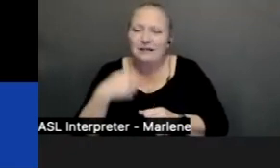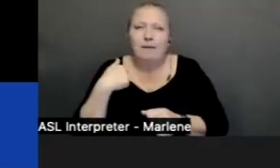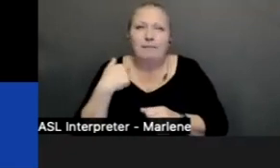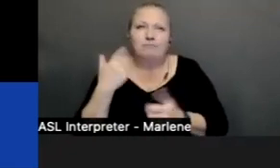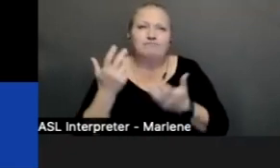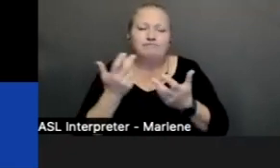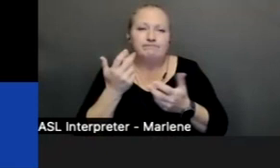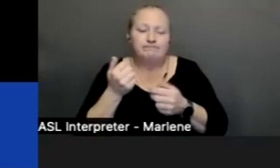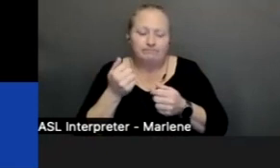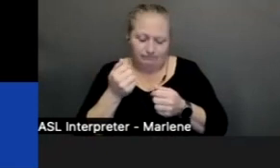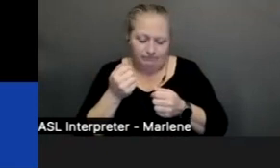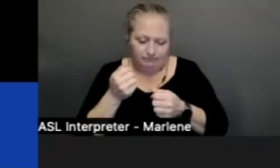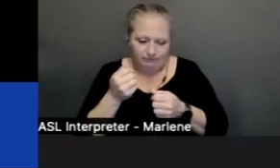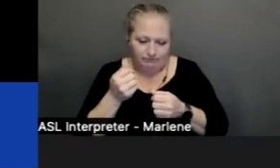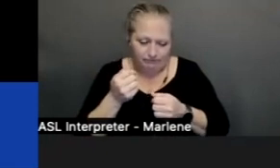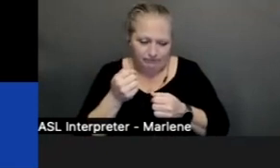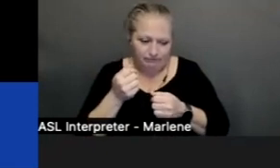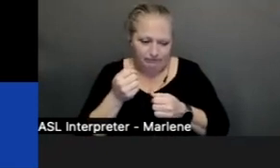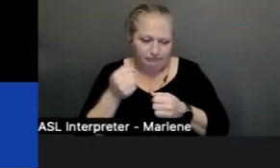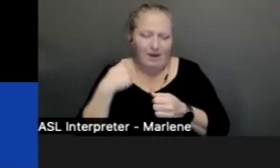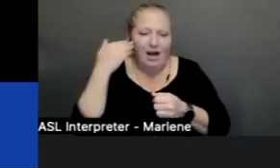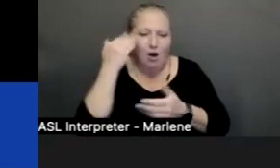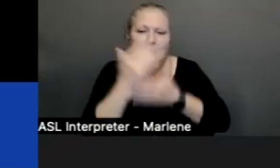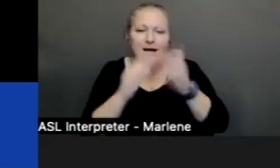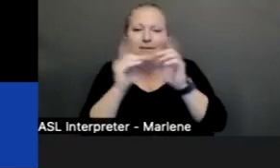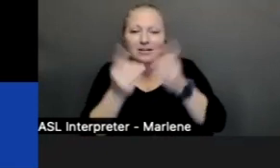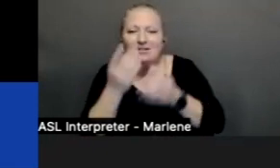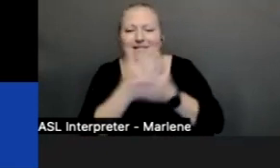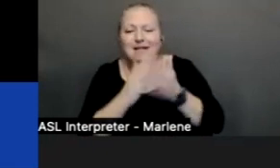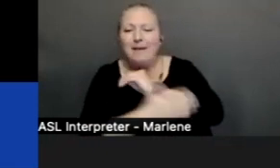I know we've got districts and counties that experience the same thing right large large areas